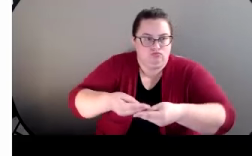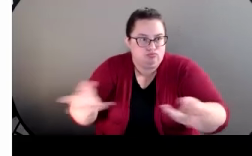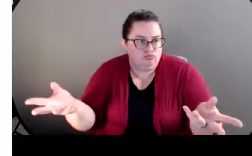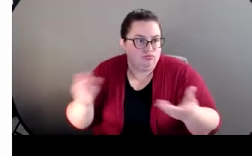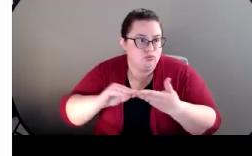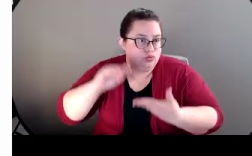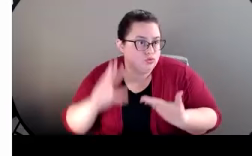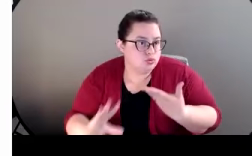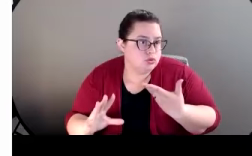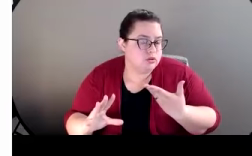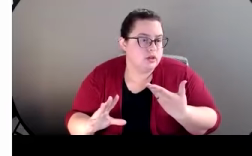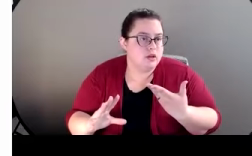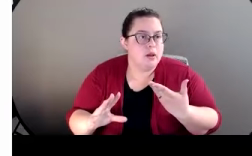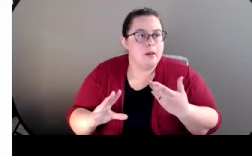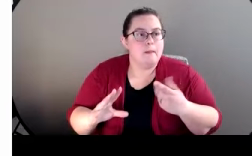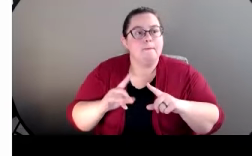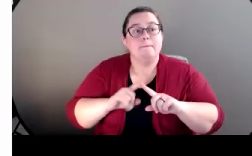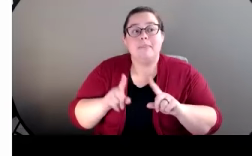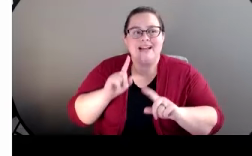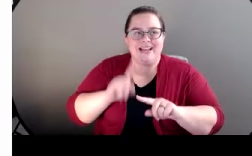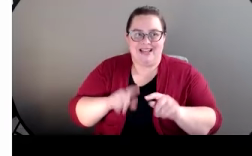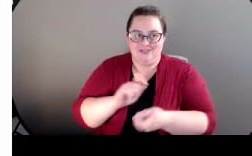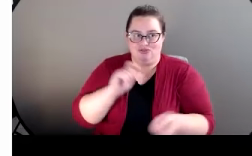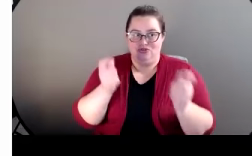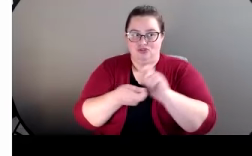But you just can't change the license.